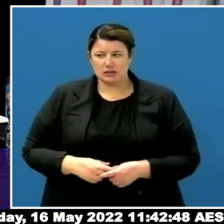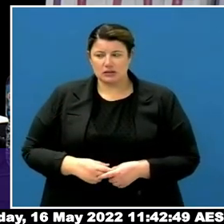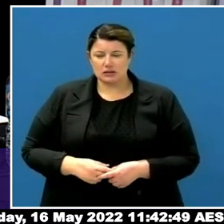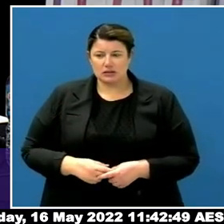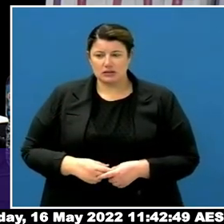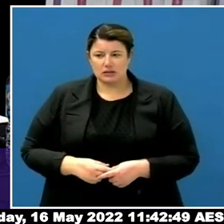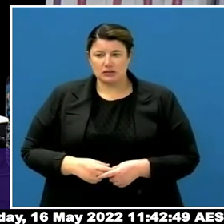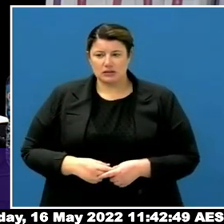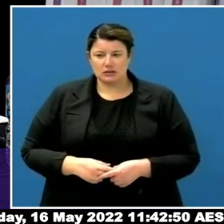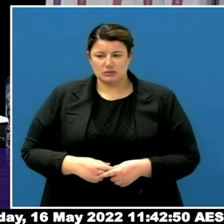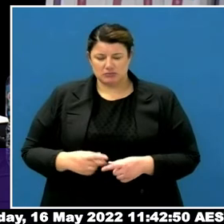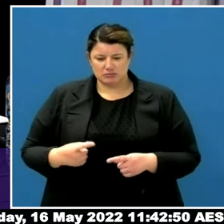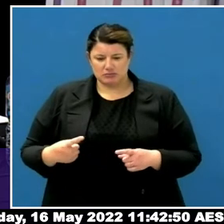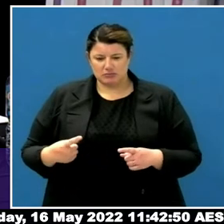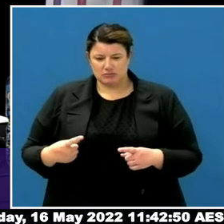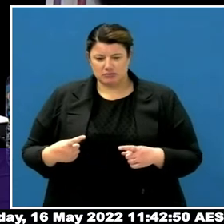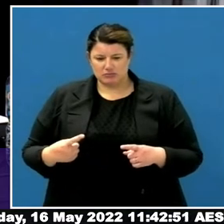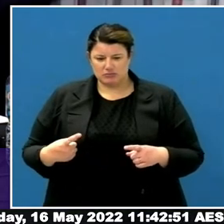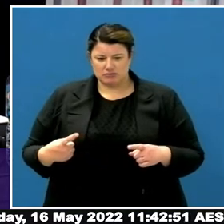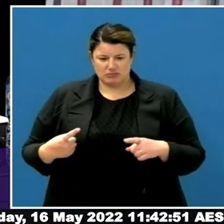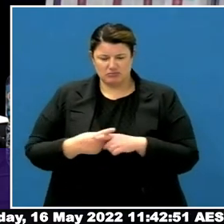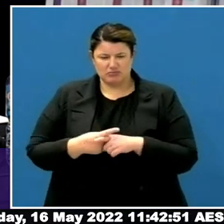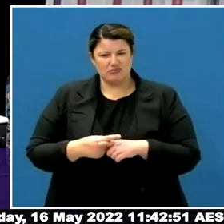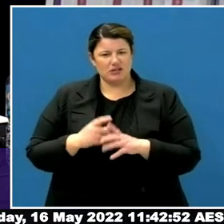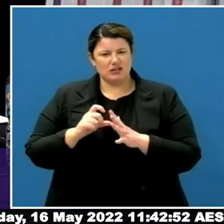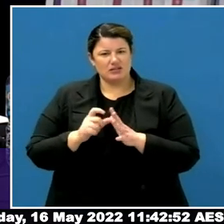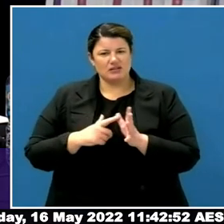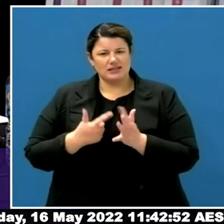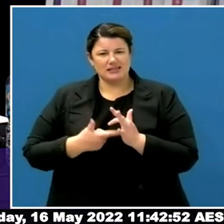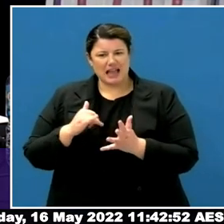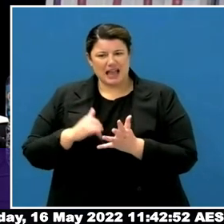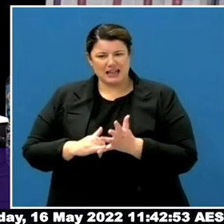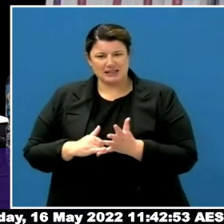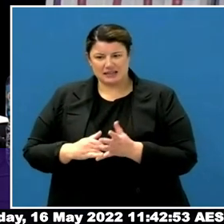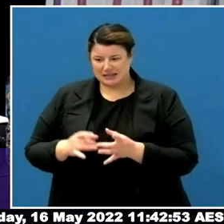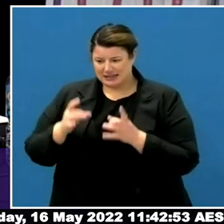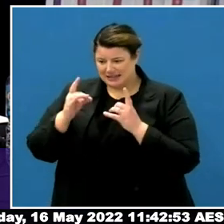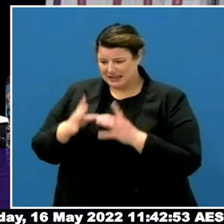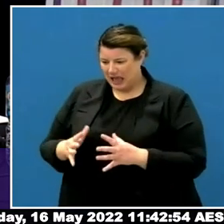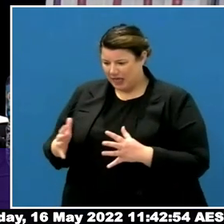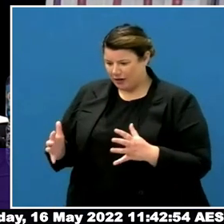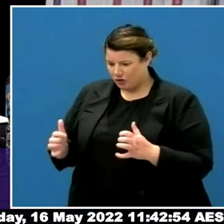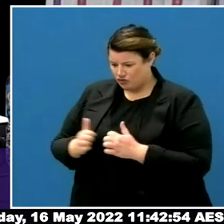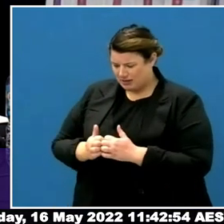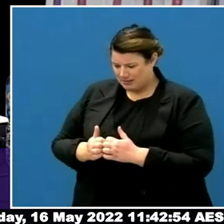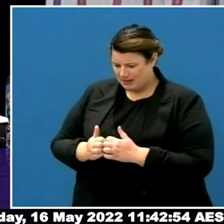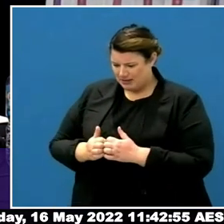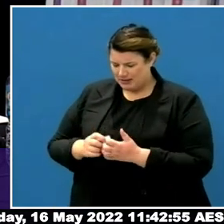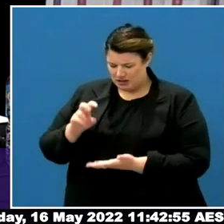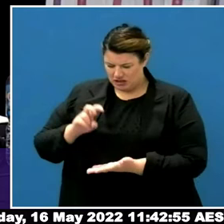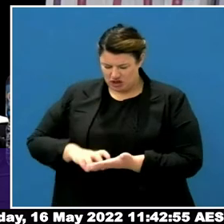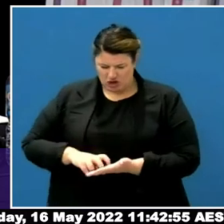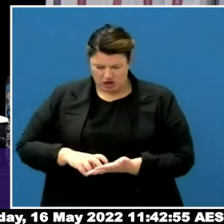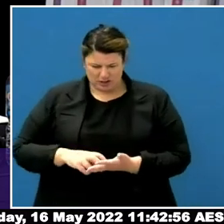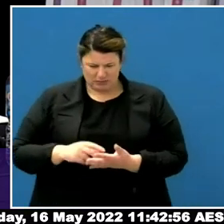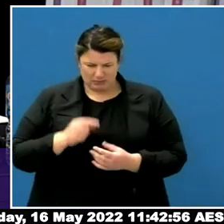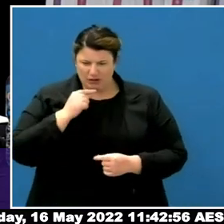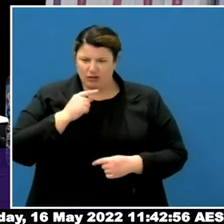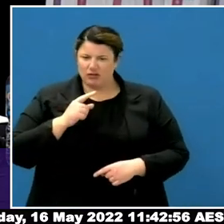Yes. CHAIR: - by a long way the commencement of the agreement. Do you have any recollection of the timing.